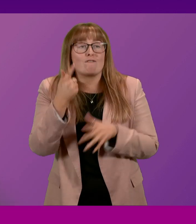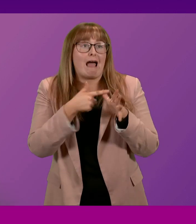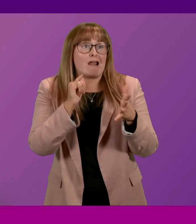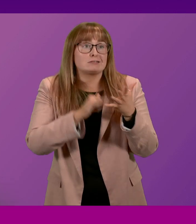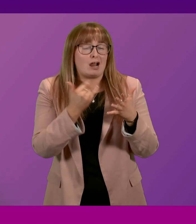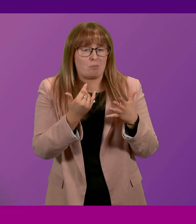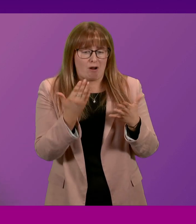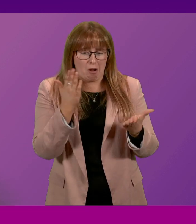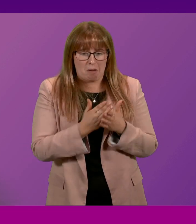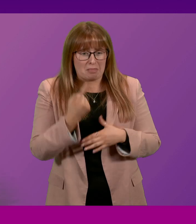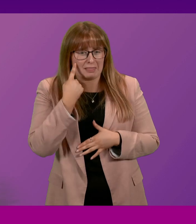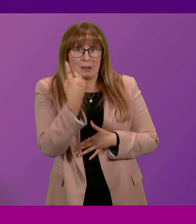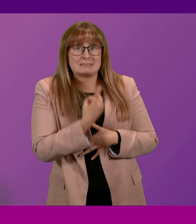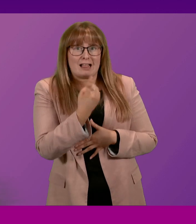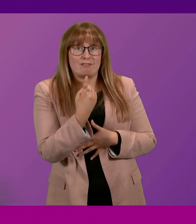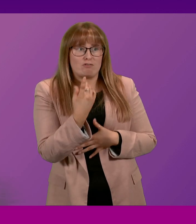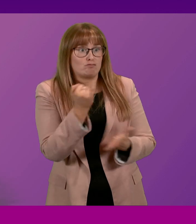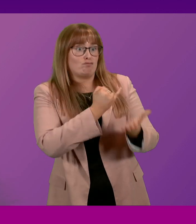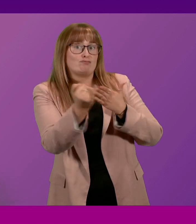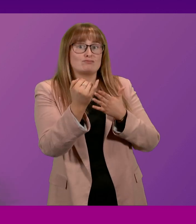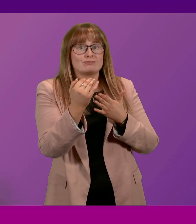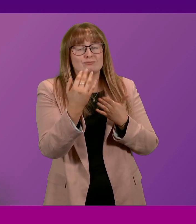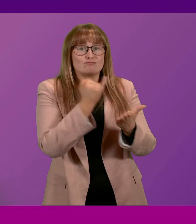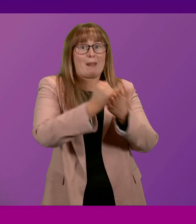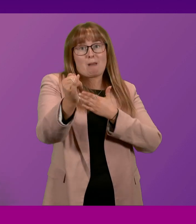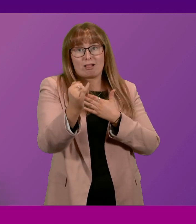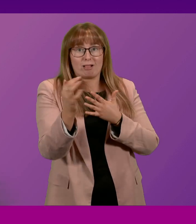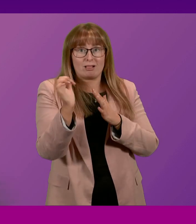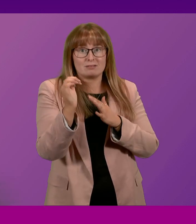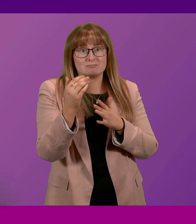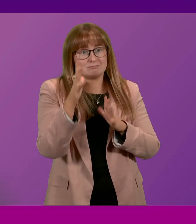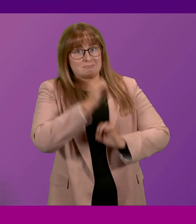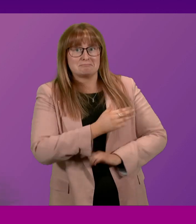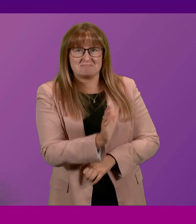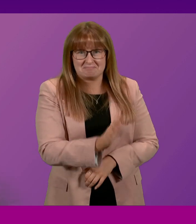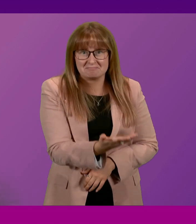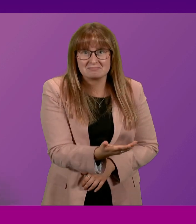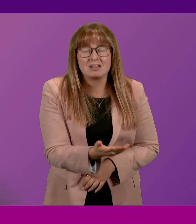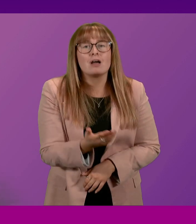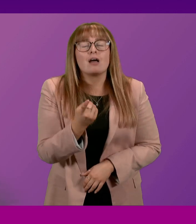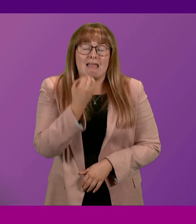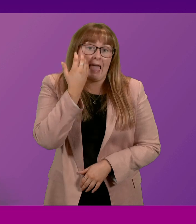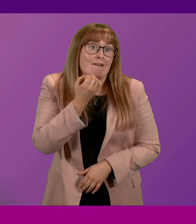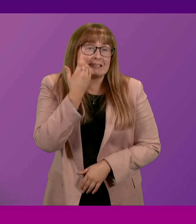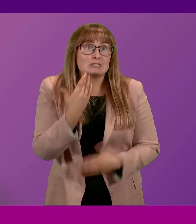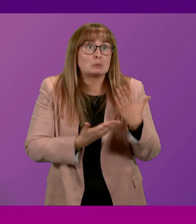I have never had him down as a rebel, but every day is a day of difference.